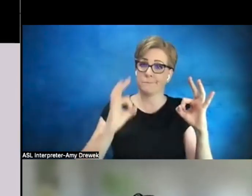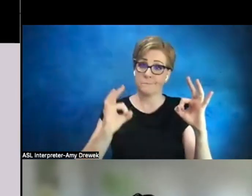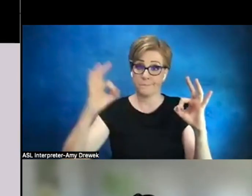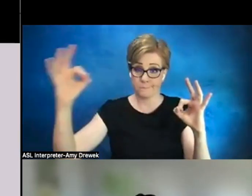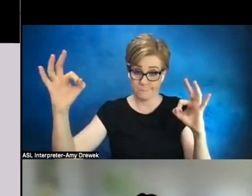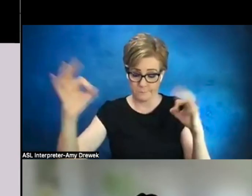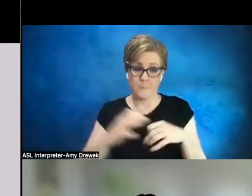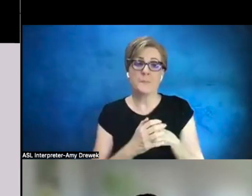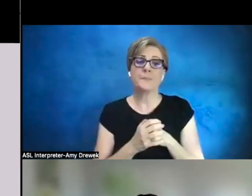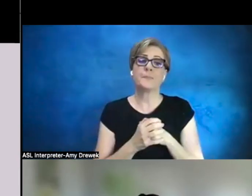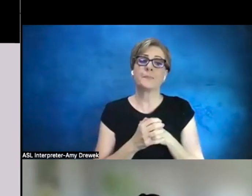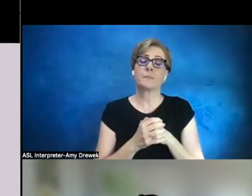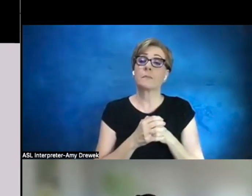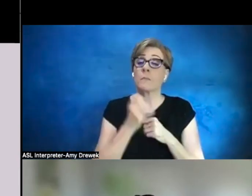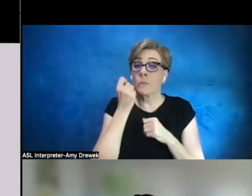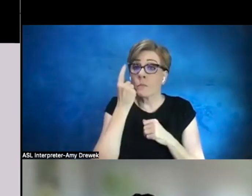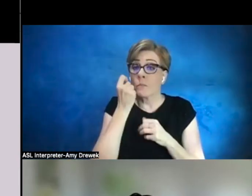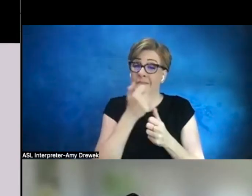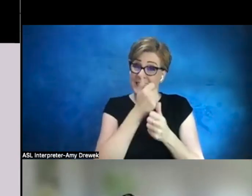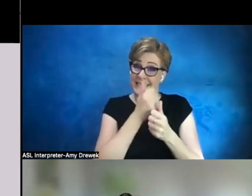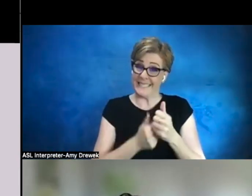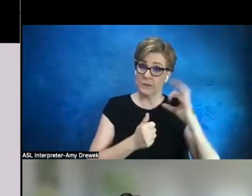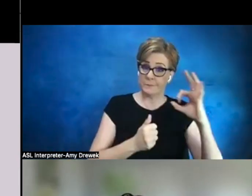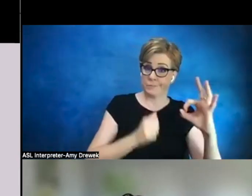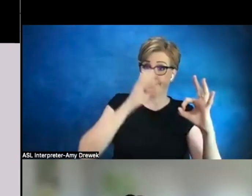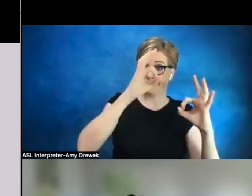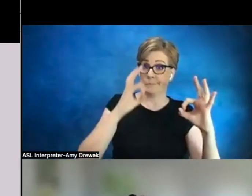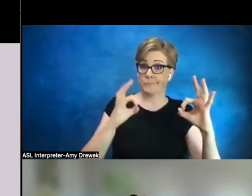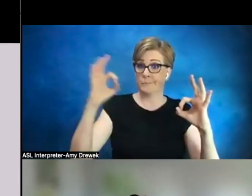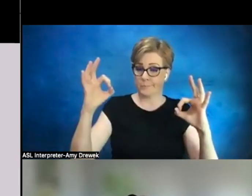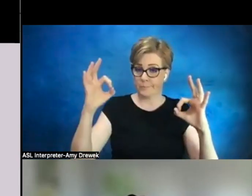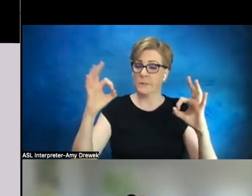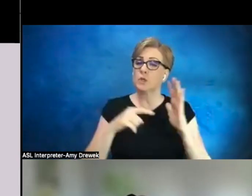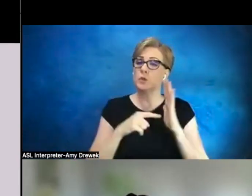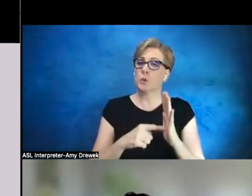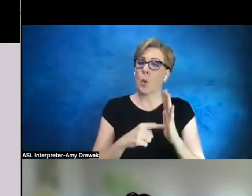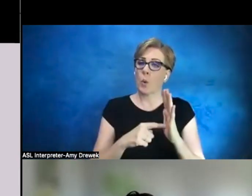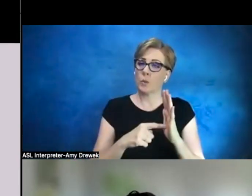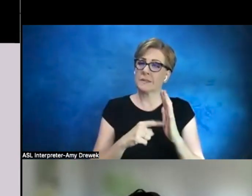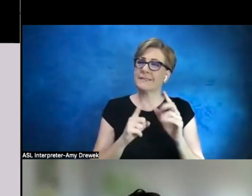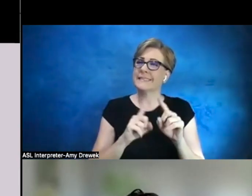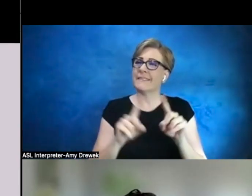there is a different element of a DMD event, and a small little icon to go along with it.